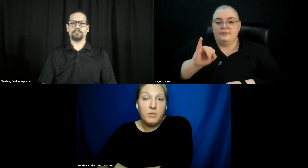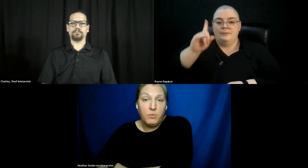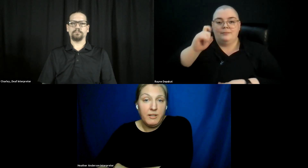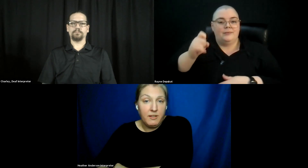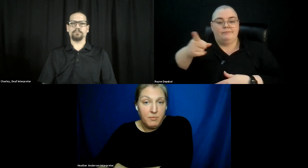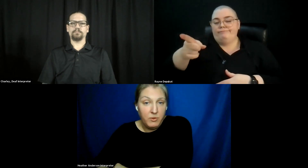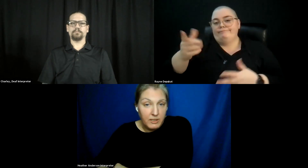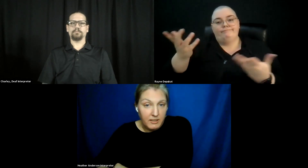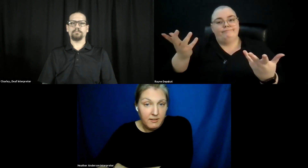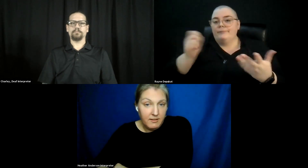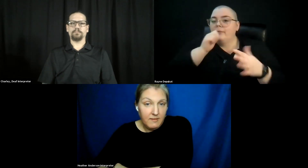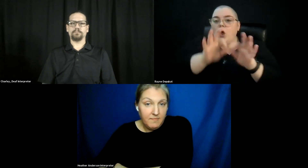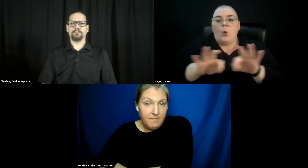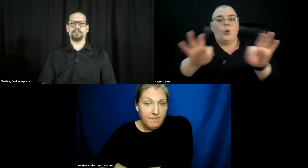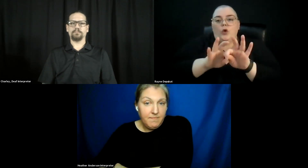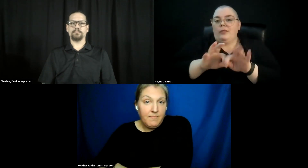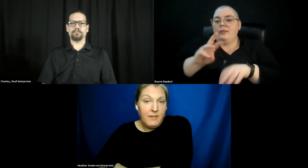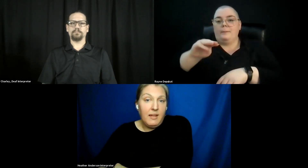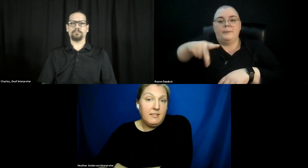They don't come to work in the community.